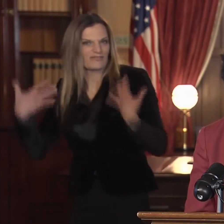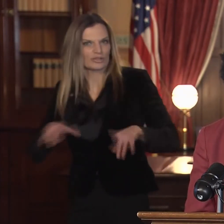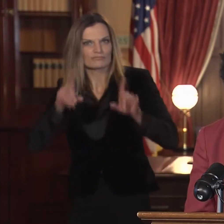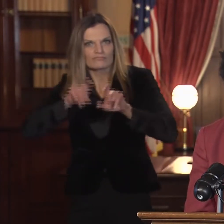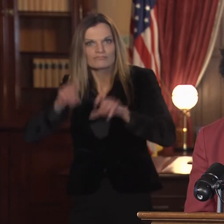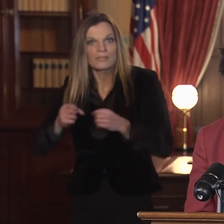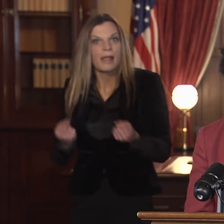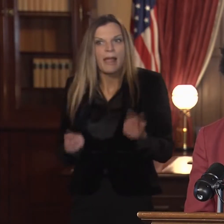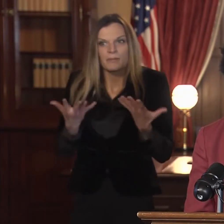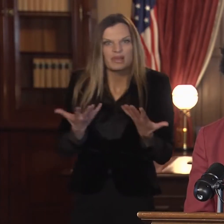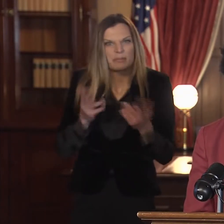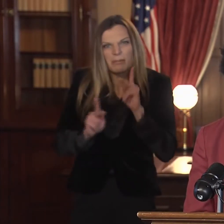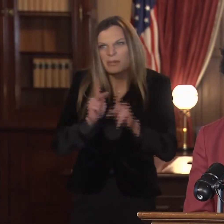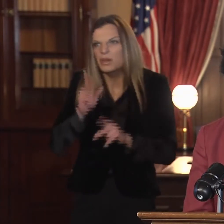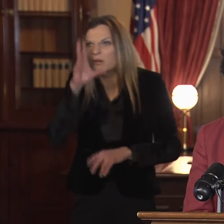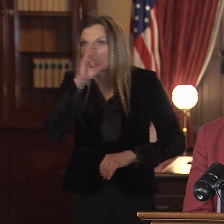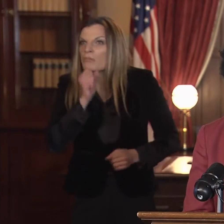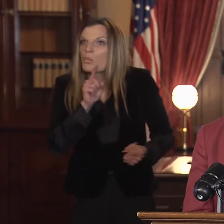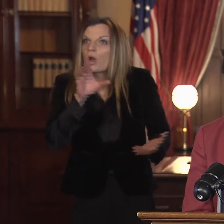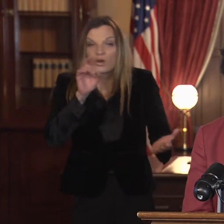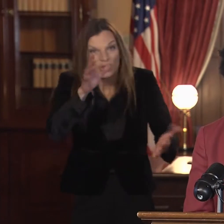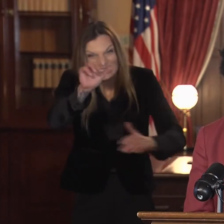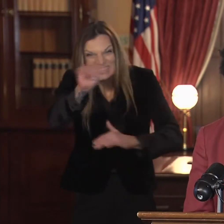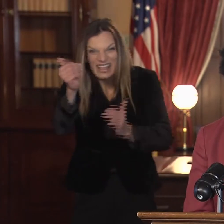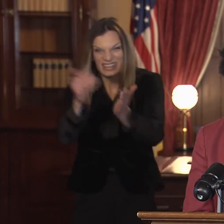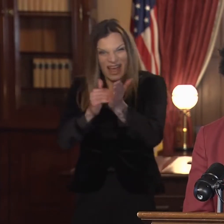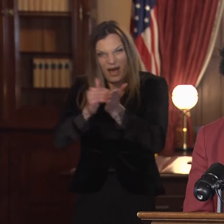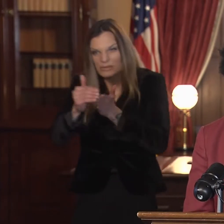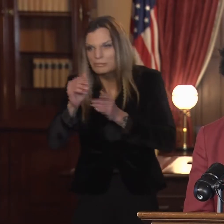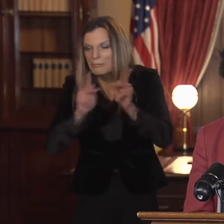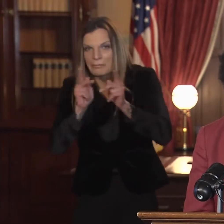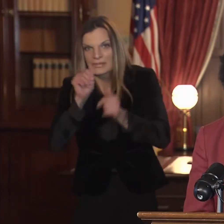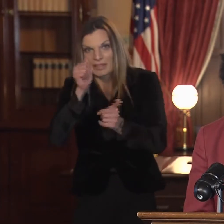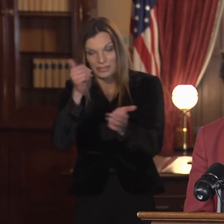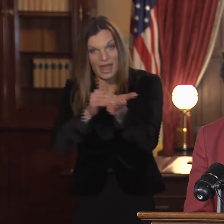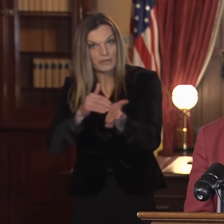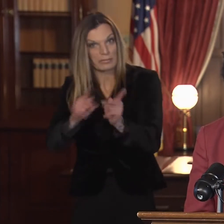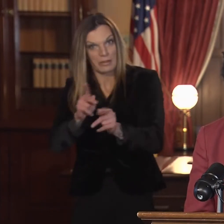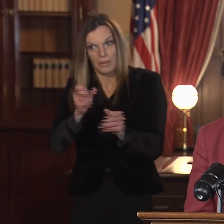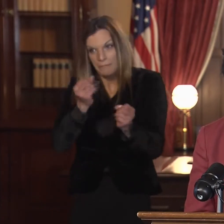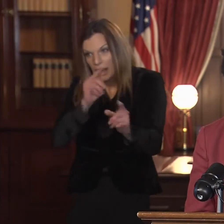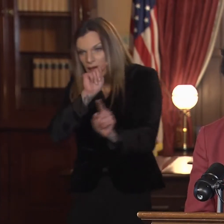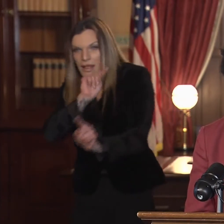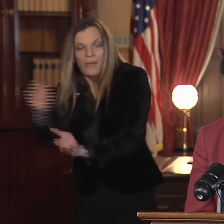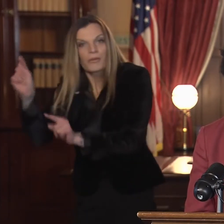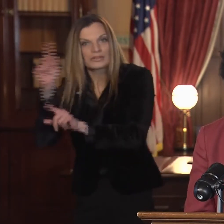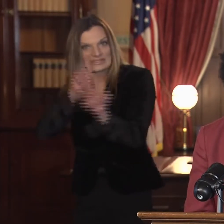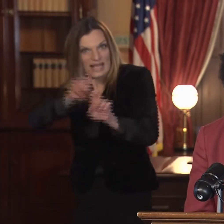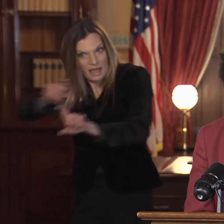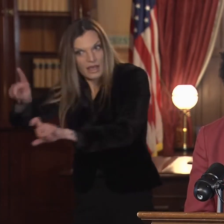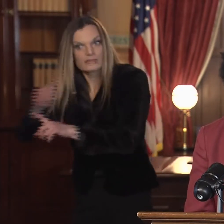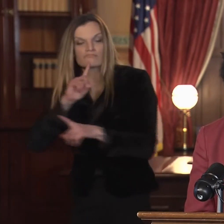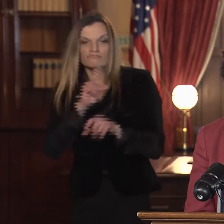95% EFFECTIVE AND IS SAFE. IT HAS BEEN TESTED IN TRIALS INCLUDING TENS OF THOUSANDS OF PEOPLE.